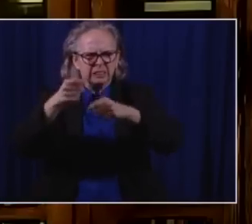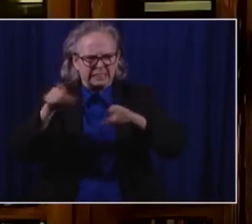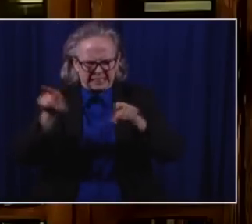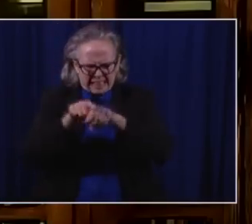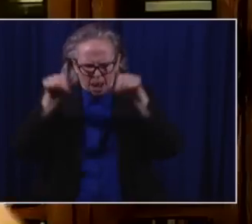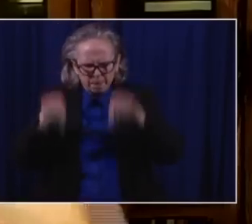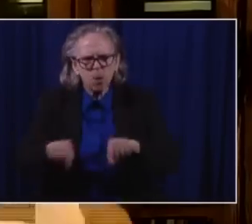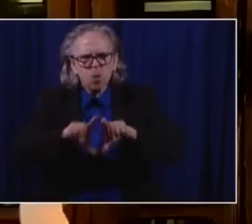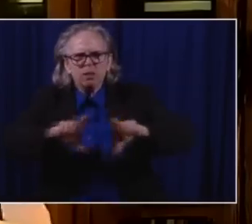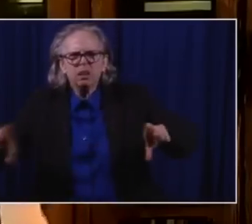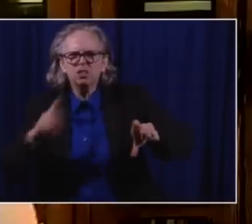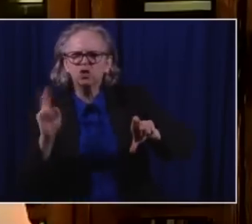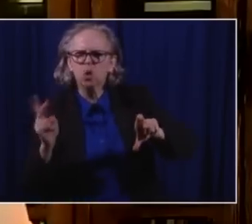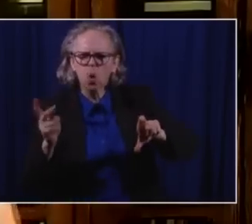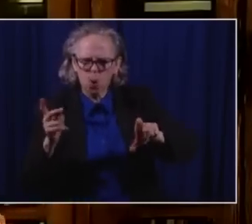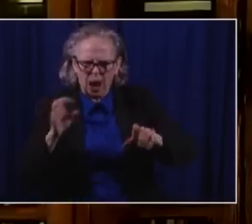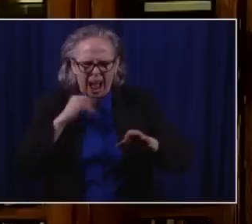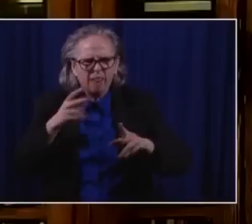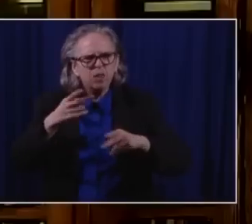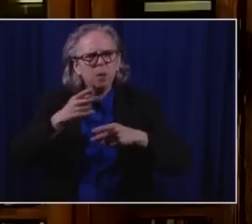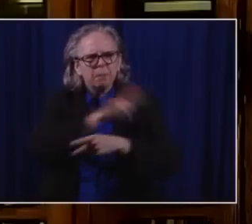having to do what we're calling